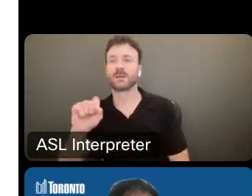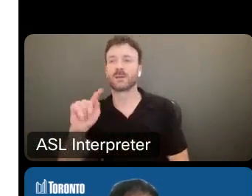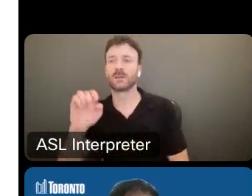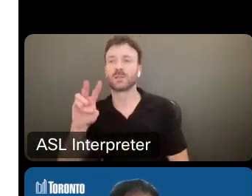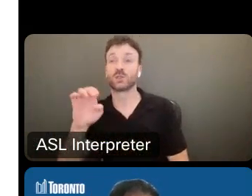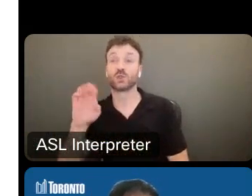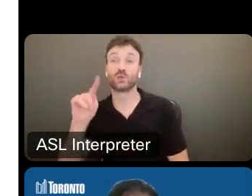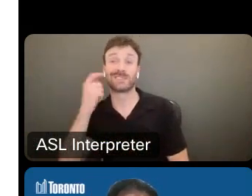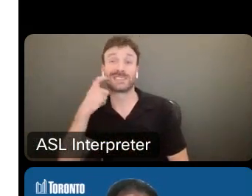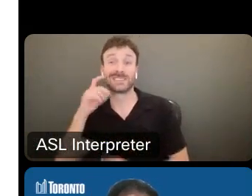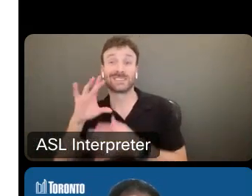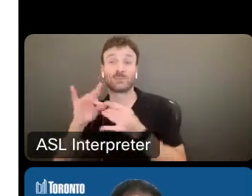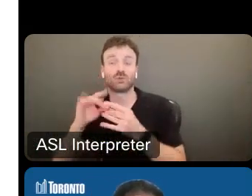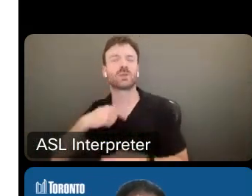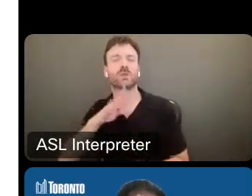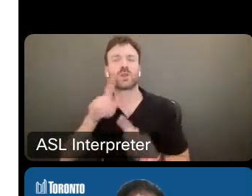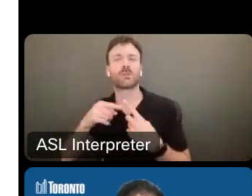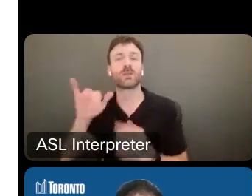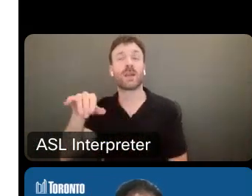about the QR codes.